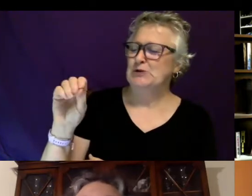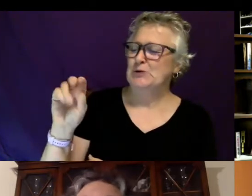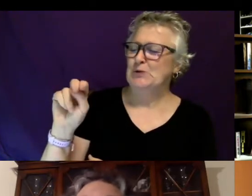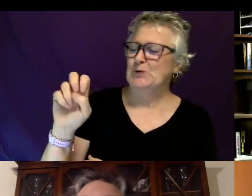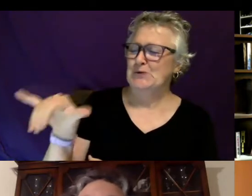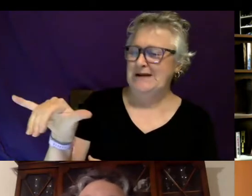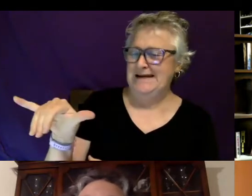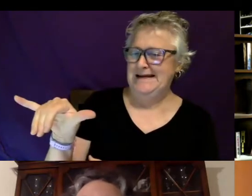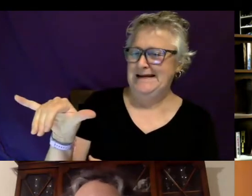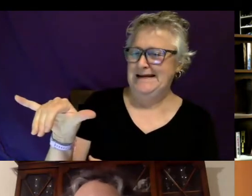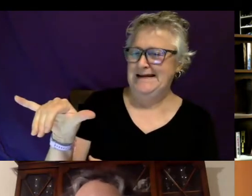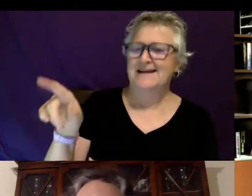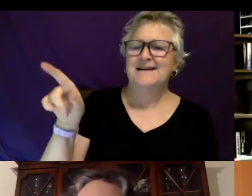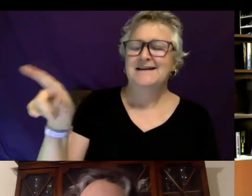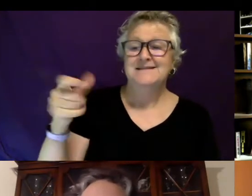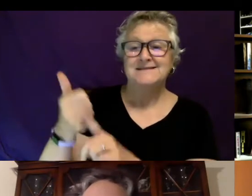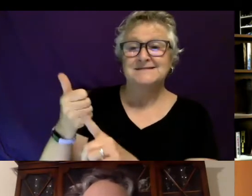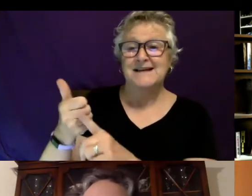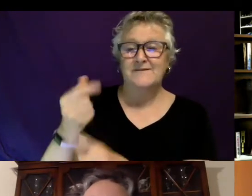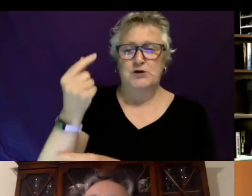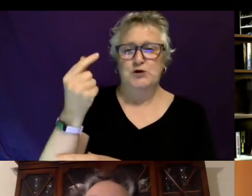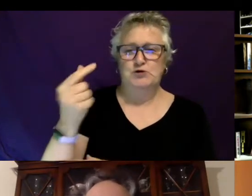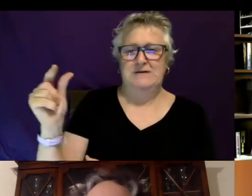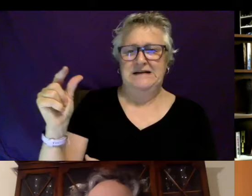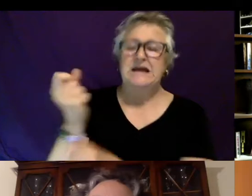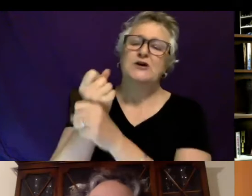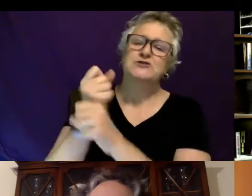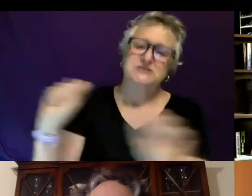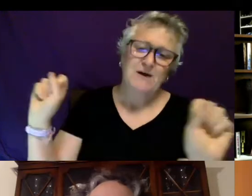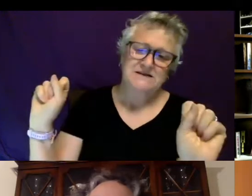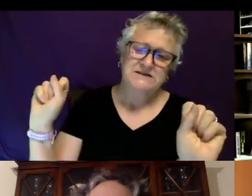and she's-- she's a rescue bird-- she's probably about 12 now.